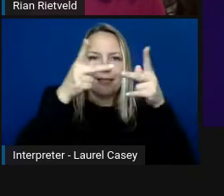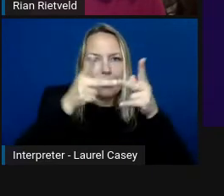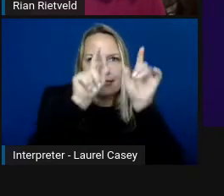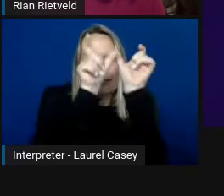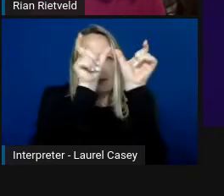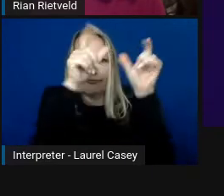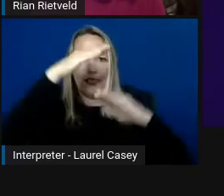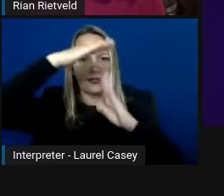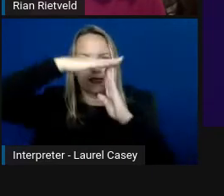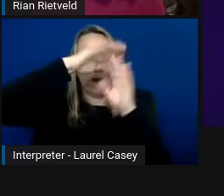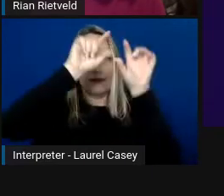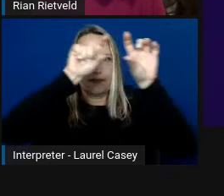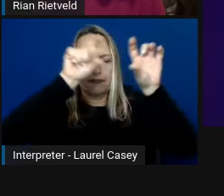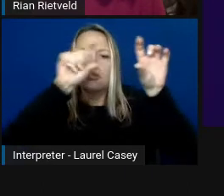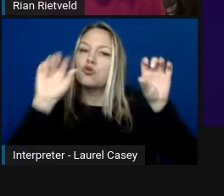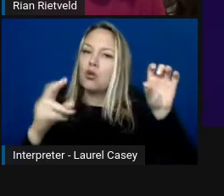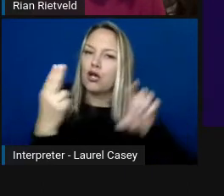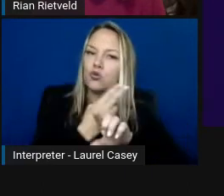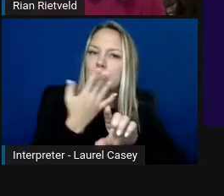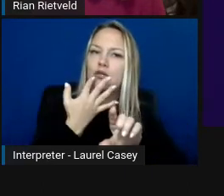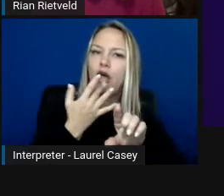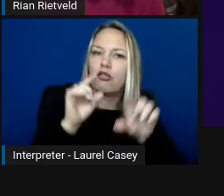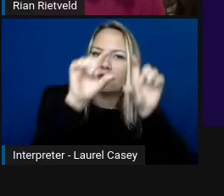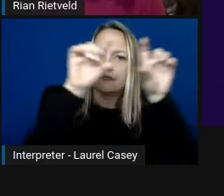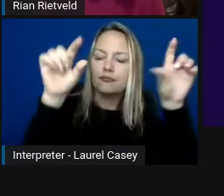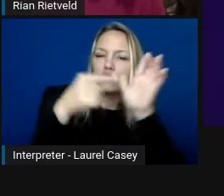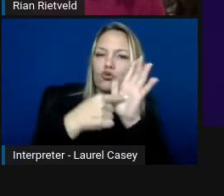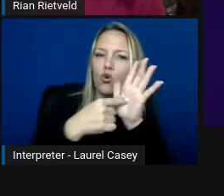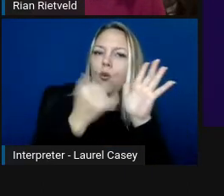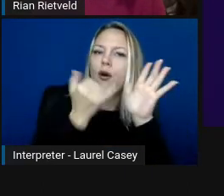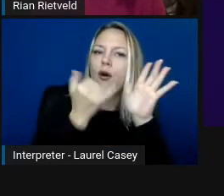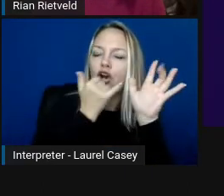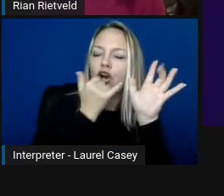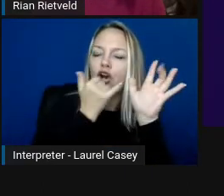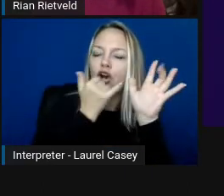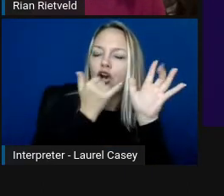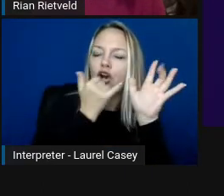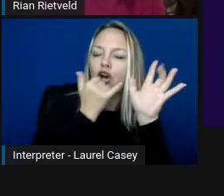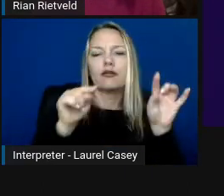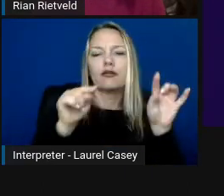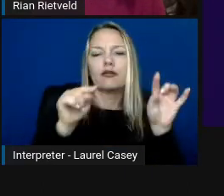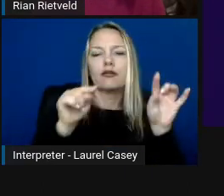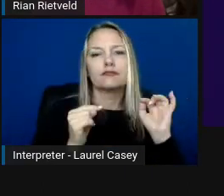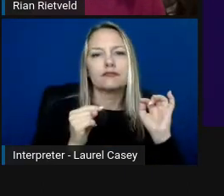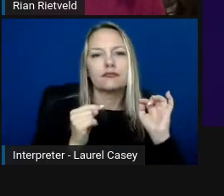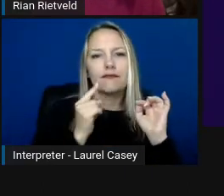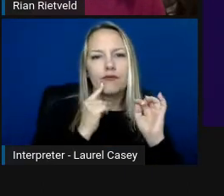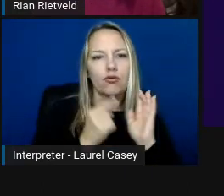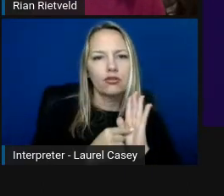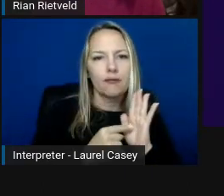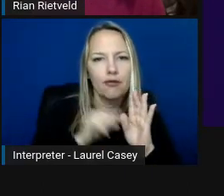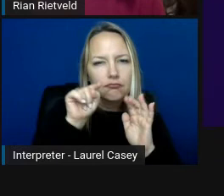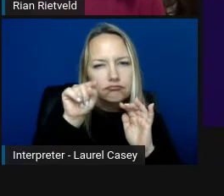You can use color to show that there is an error. For instance, in this screenshot, the error message is in red,